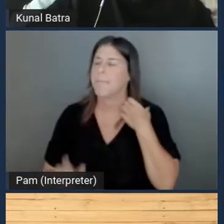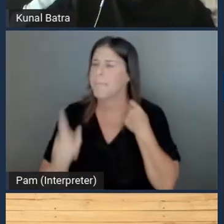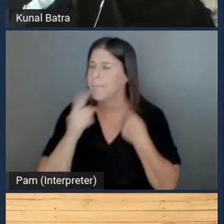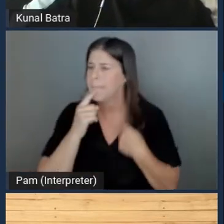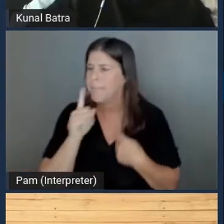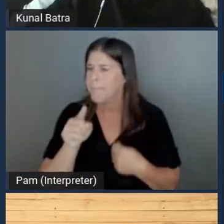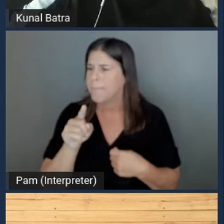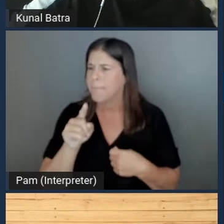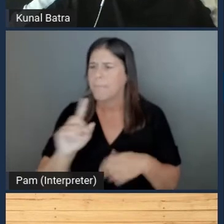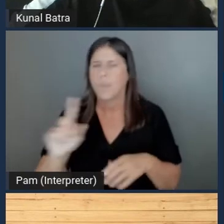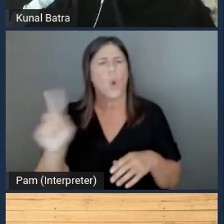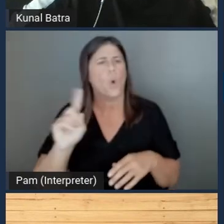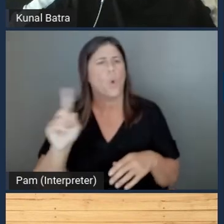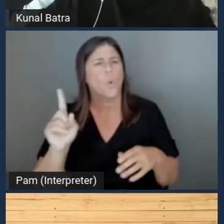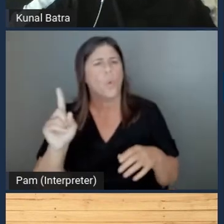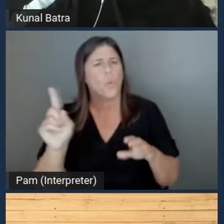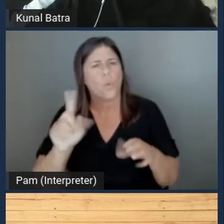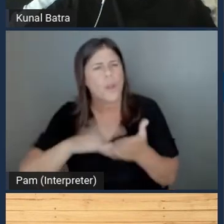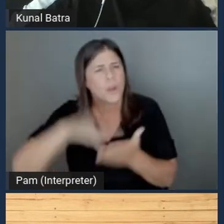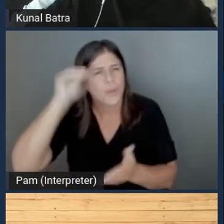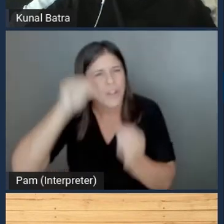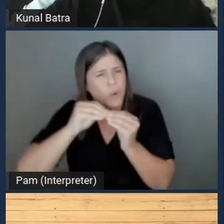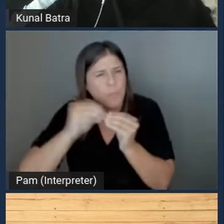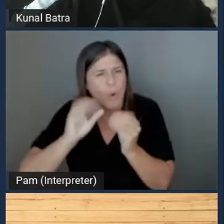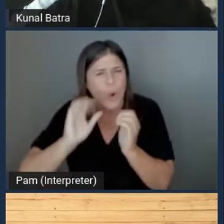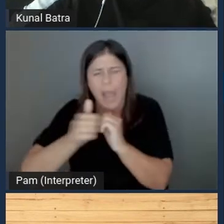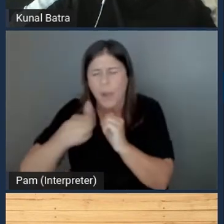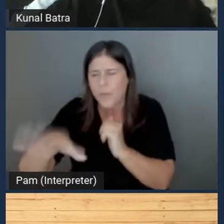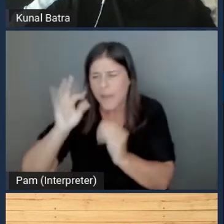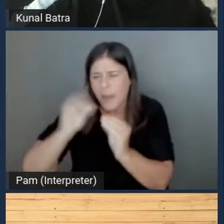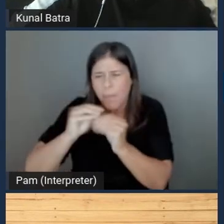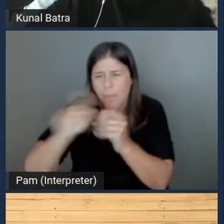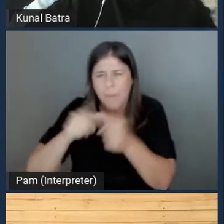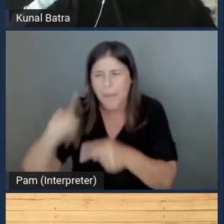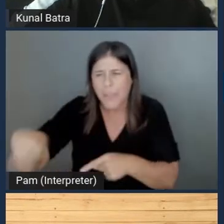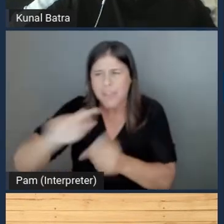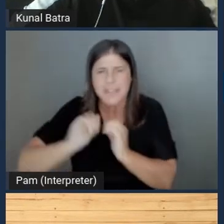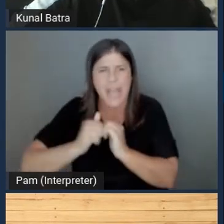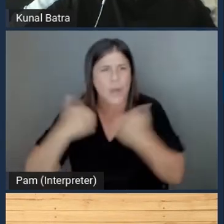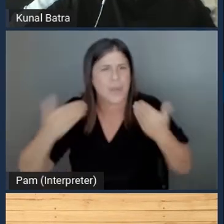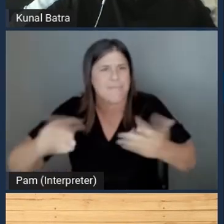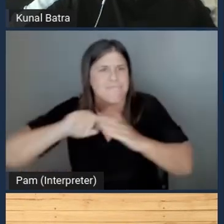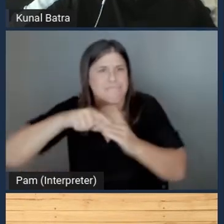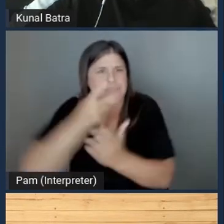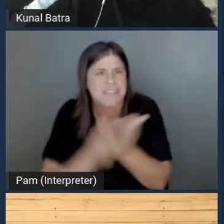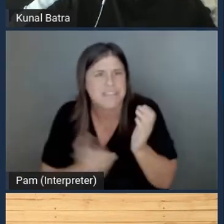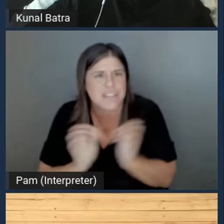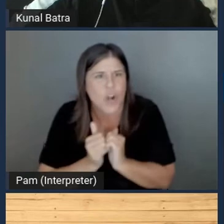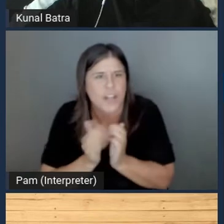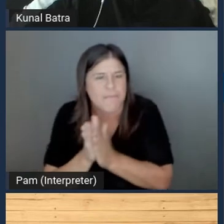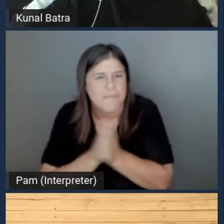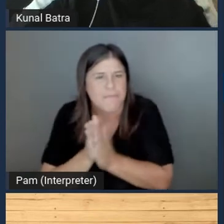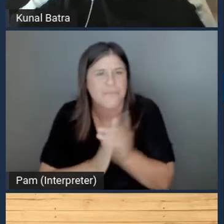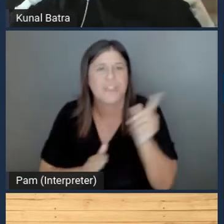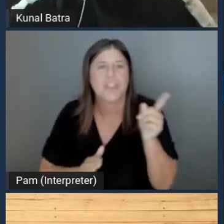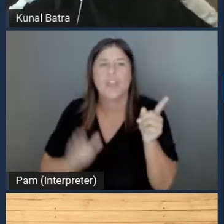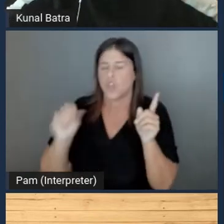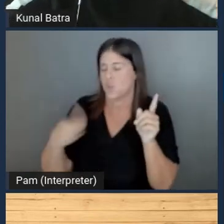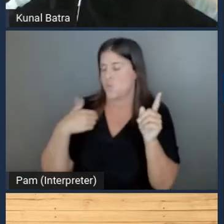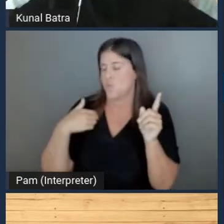Where do we learn more? Where can we find out more about this and how do we get started? So you can just go to...